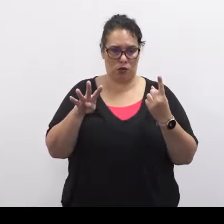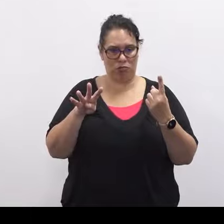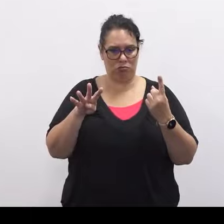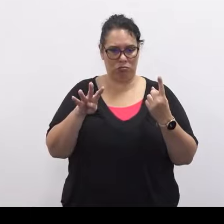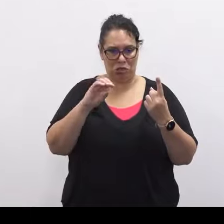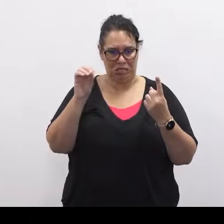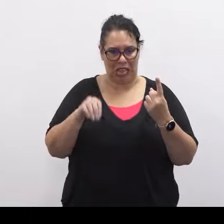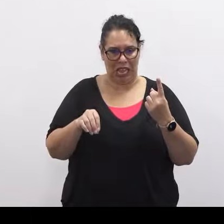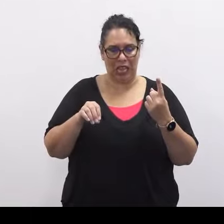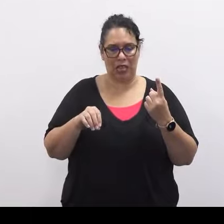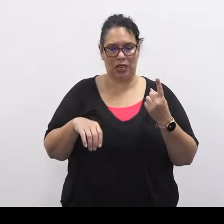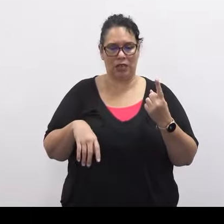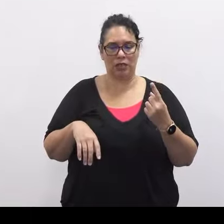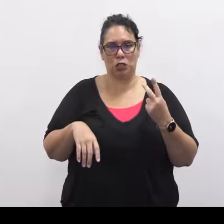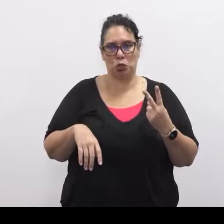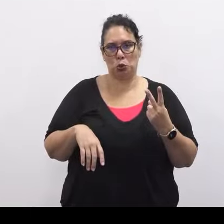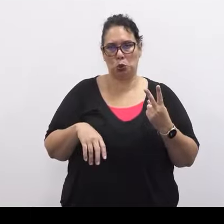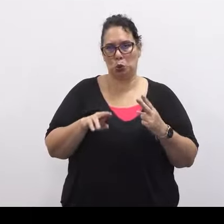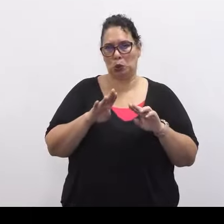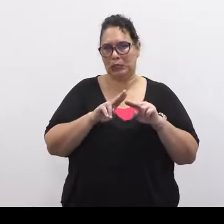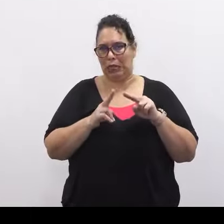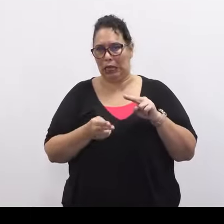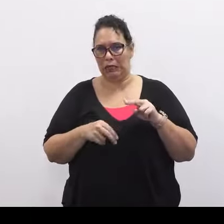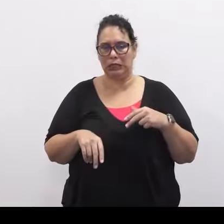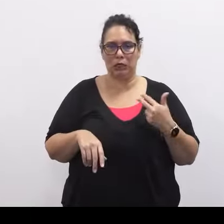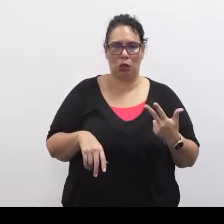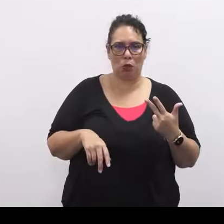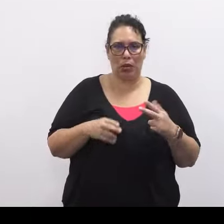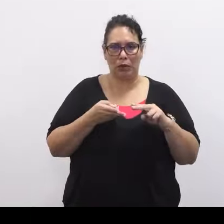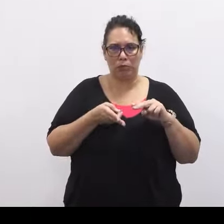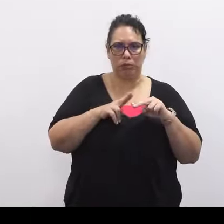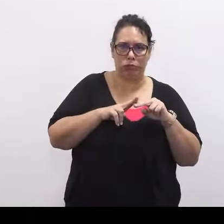a bit lower in District 2, a bit higher in District 3.